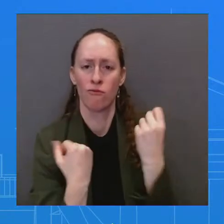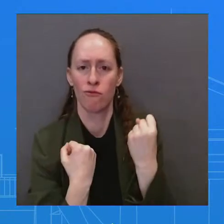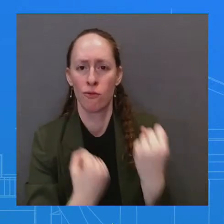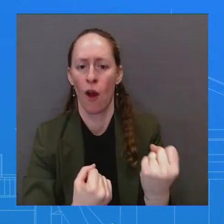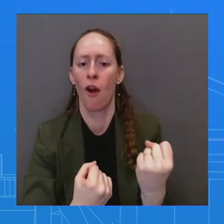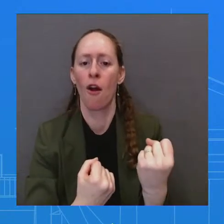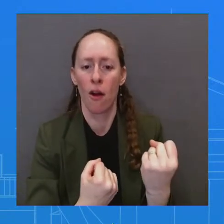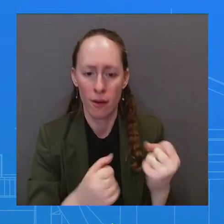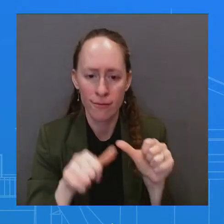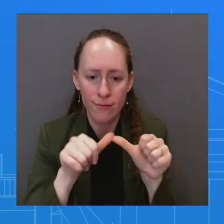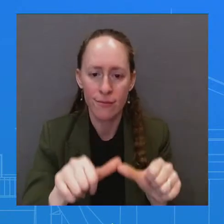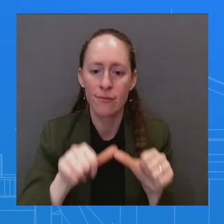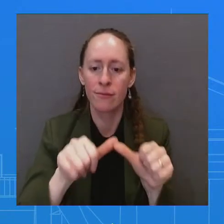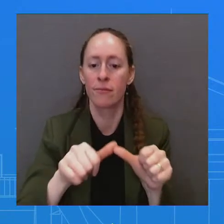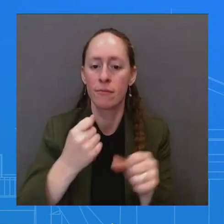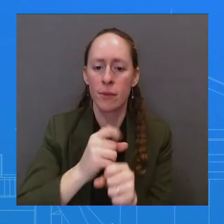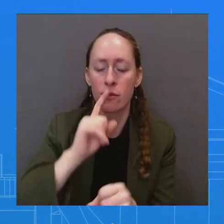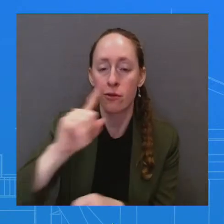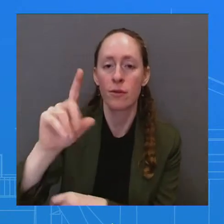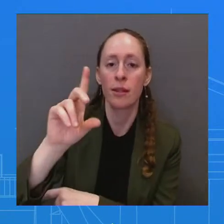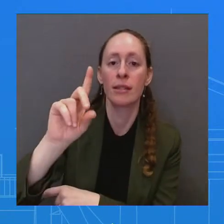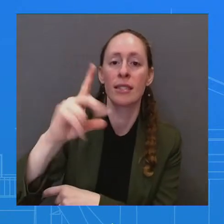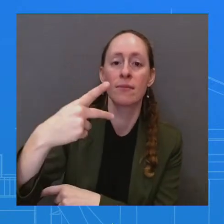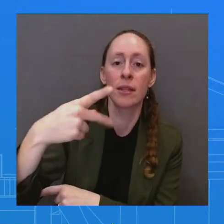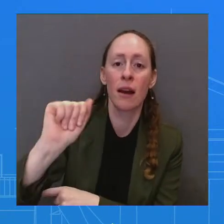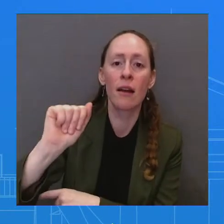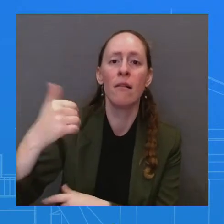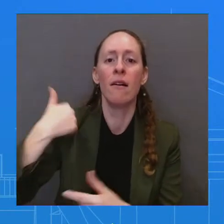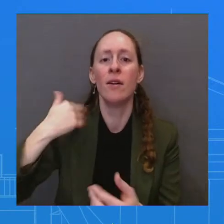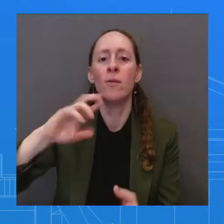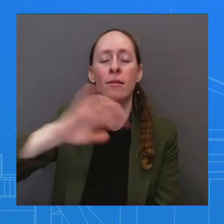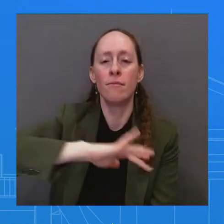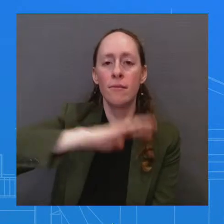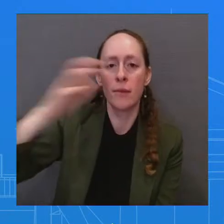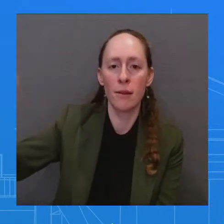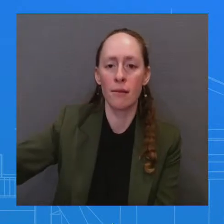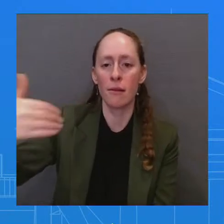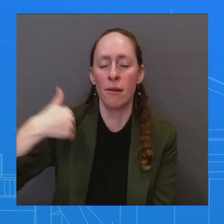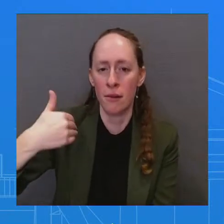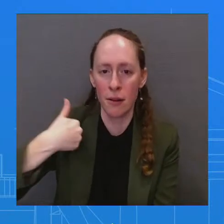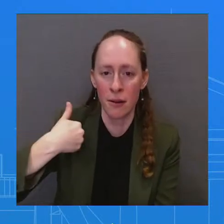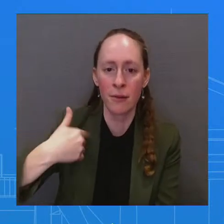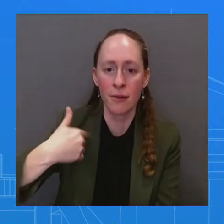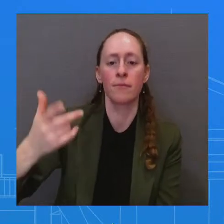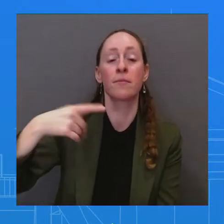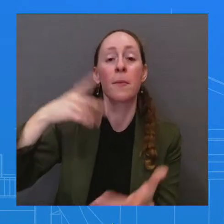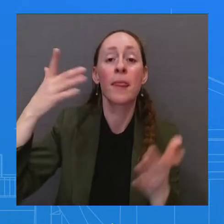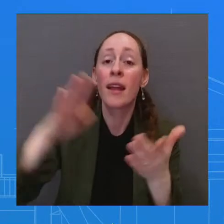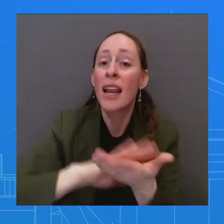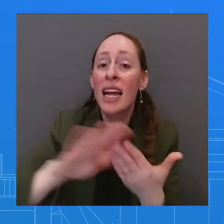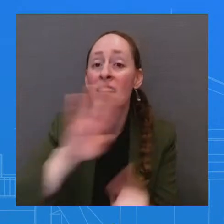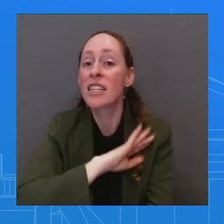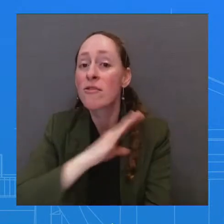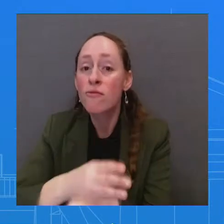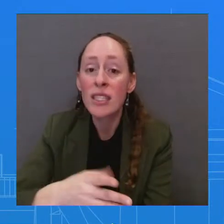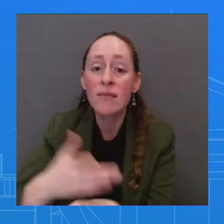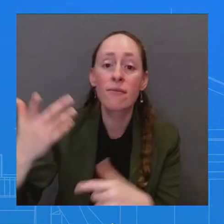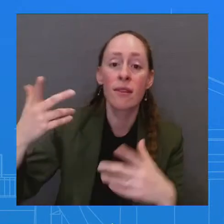making new investments in clean energy and our food systems, and improving supply chain monitoring. These actions build on President Biden's